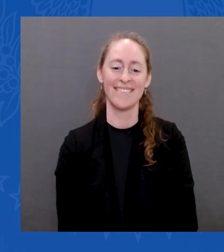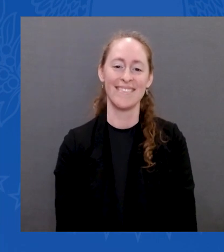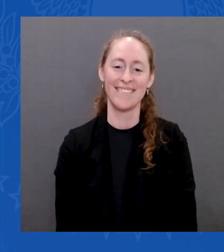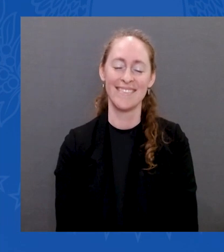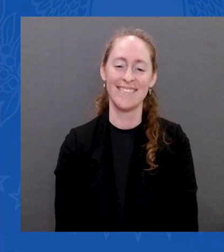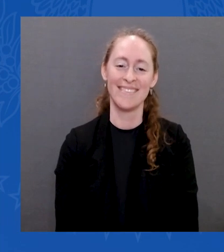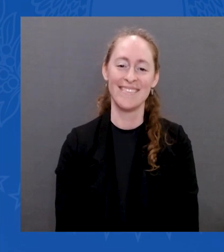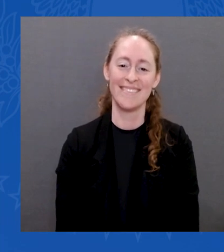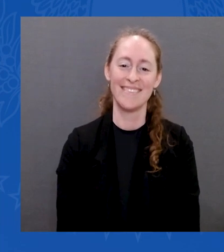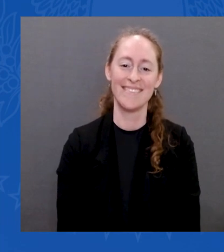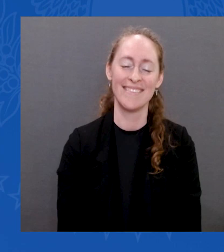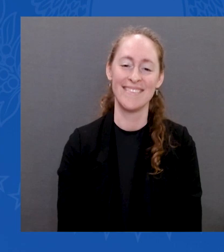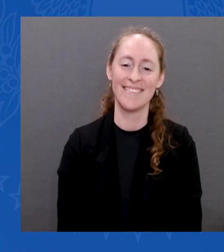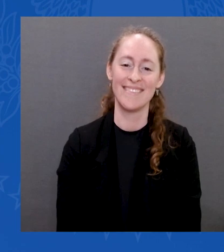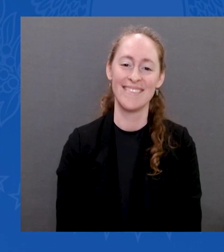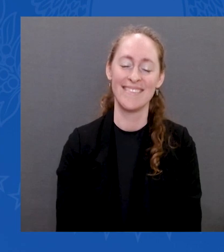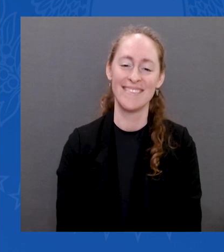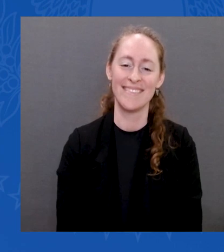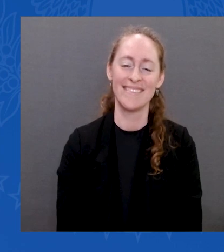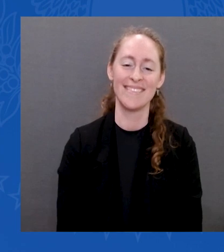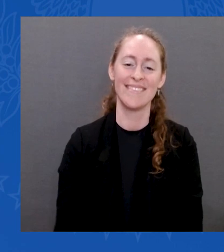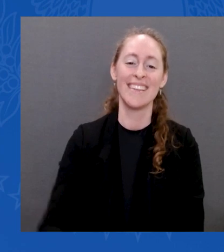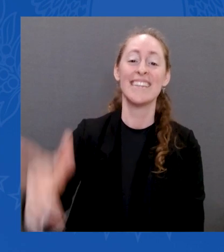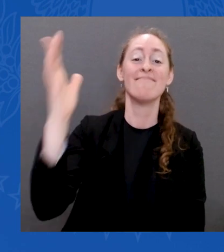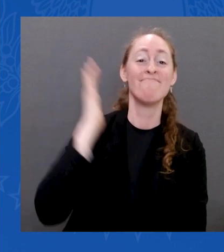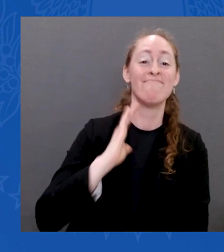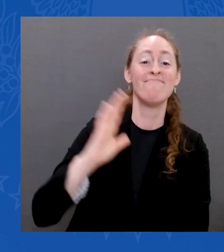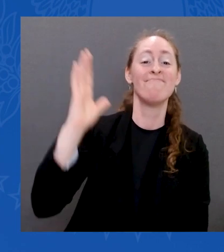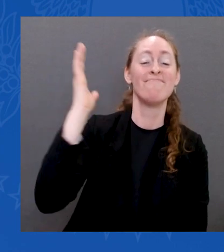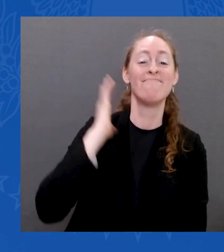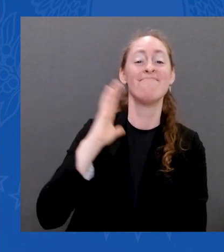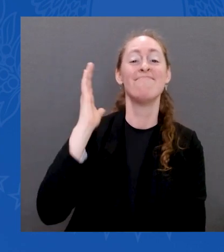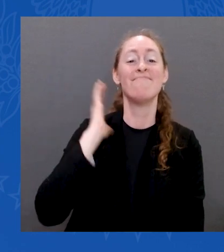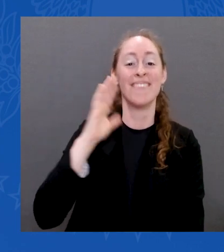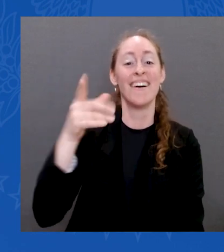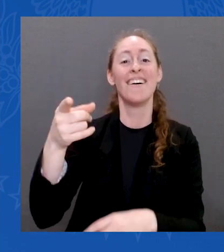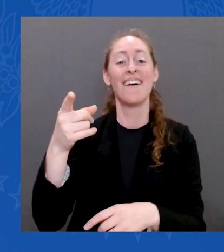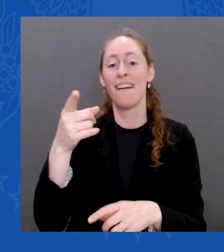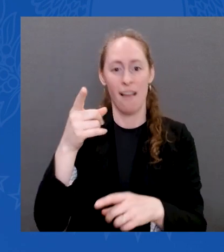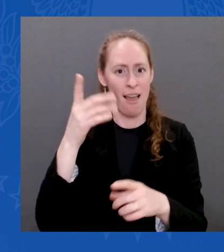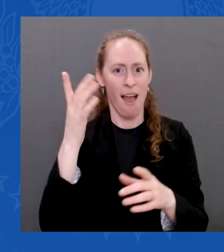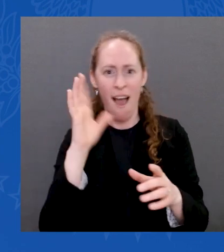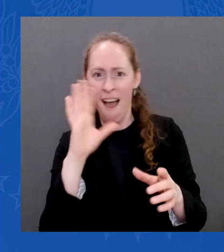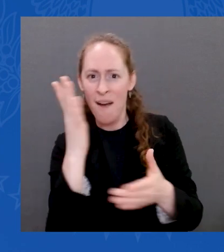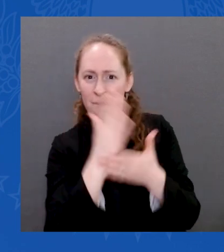They just called vote in the House of Representatives. I love you. Thanks for being here. Secretary Cardona: Thank you.